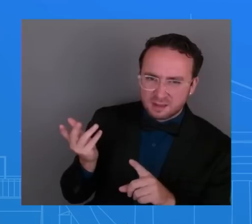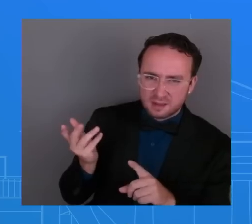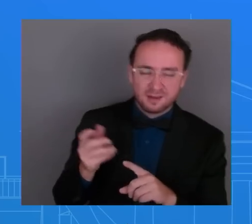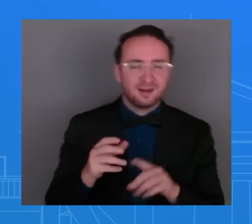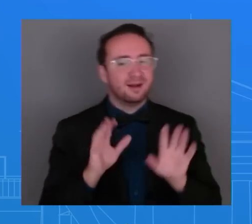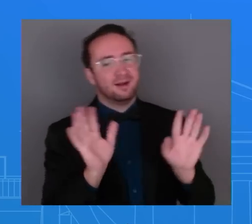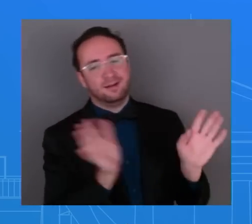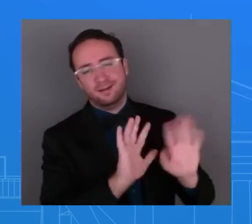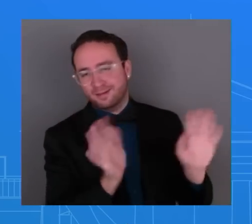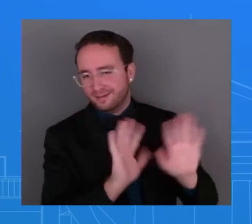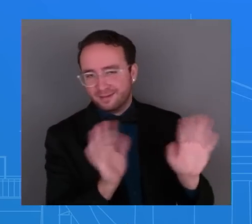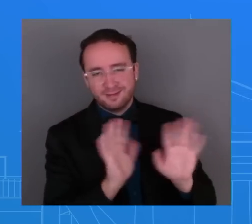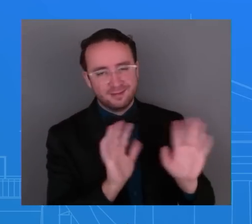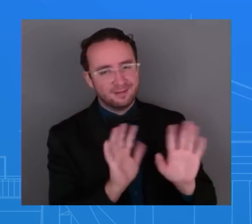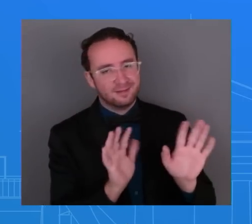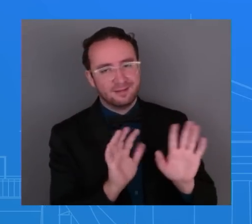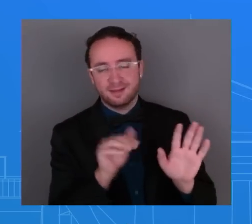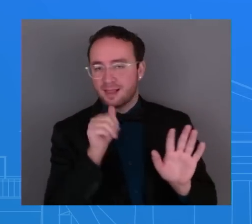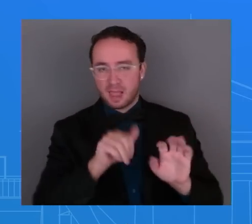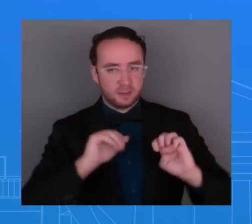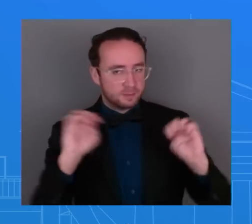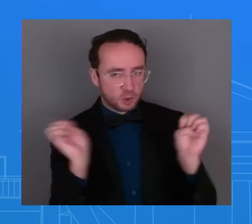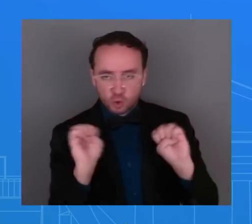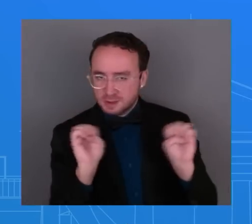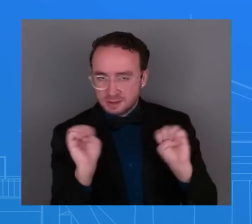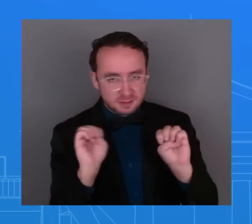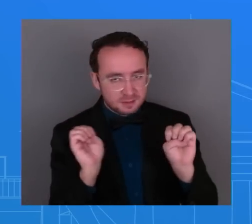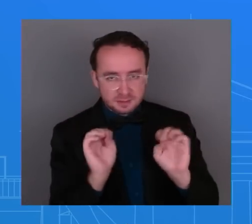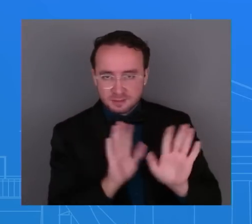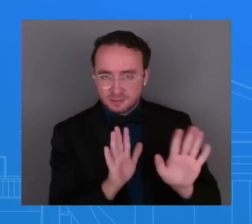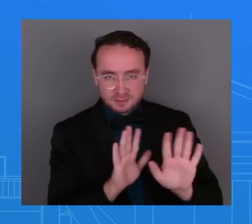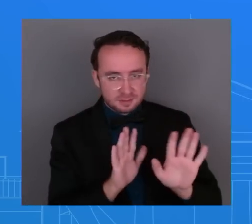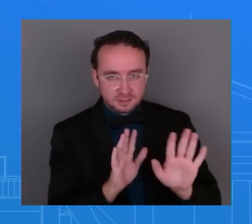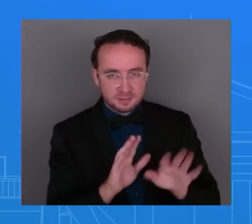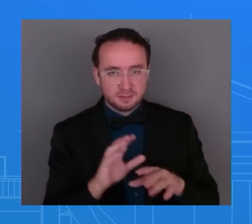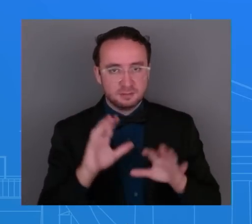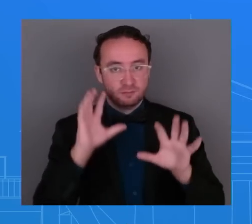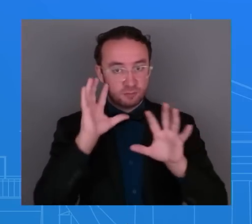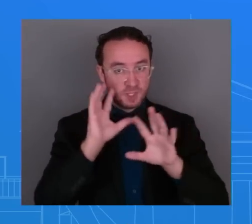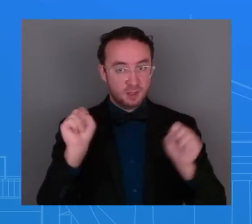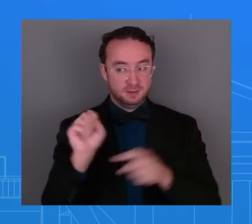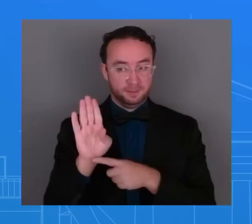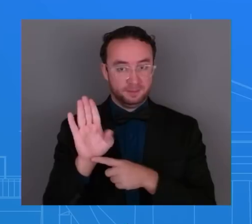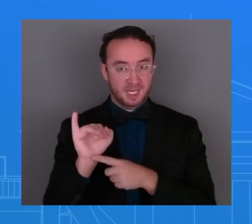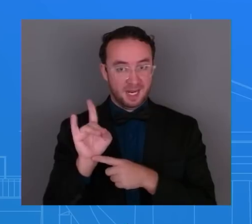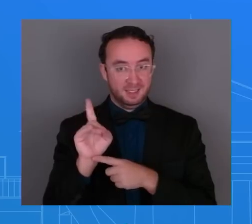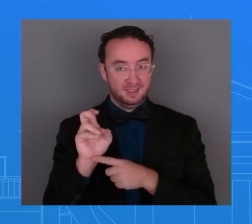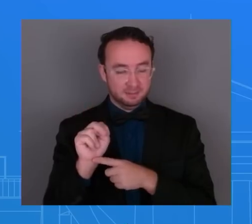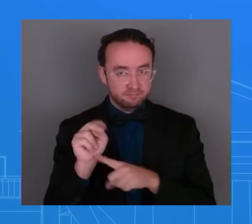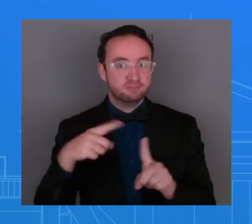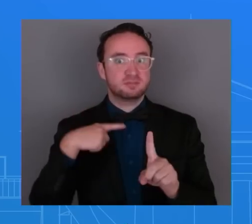Outside of that, there was no medical emergency. People are still testing positive for COVID. But because of this president,